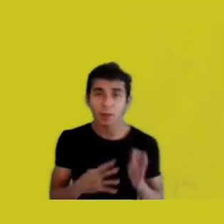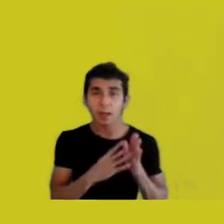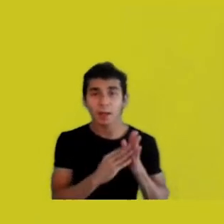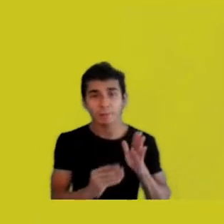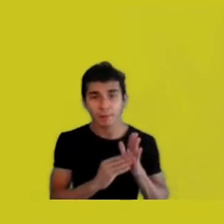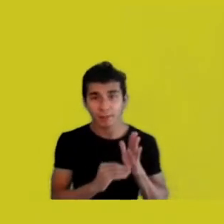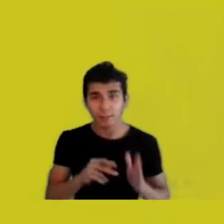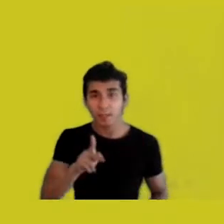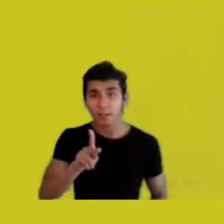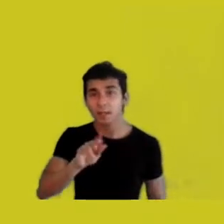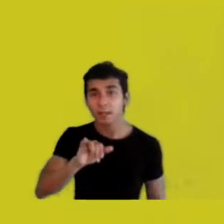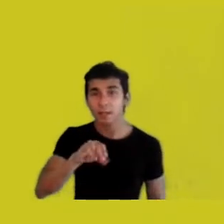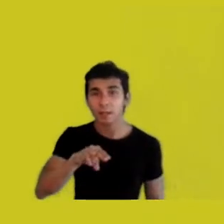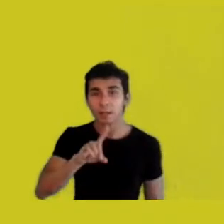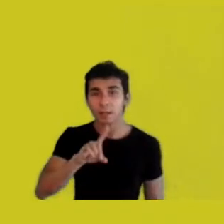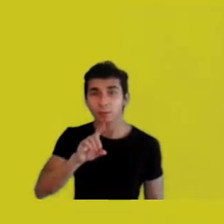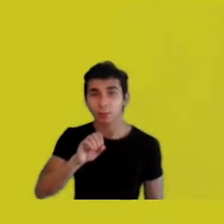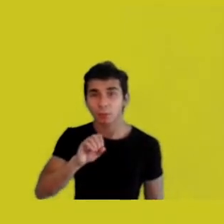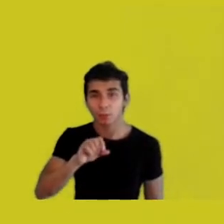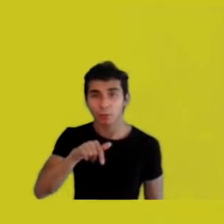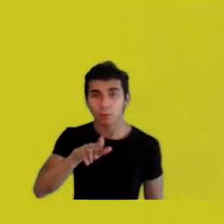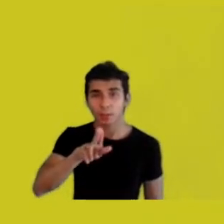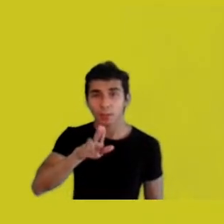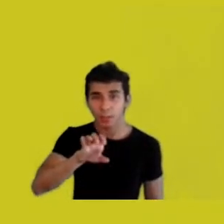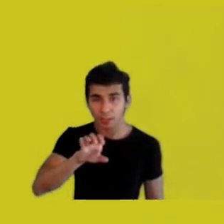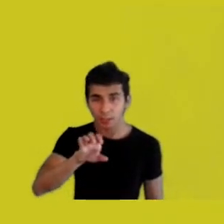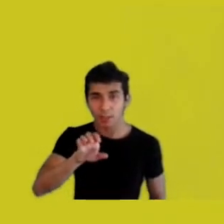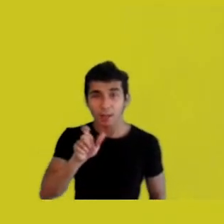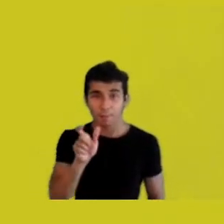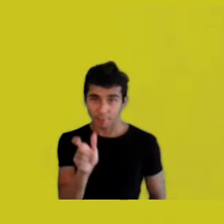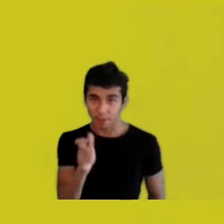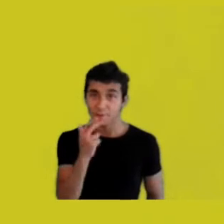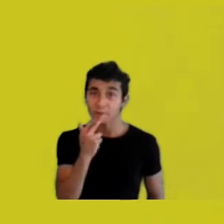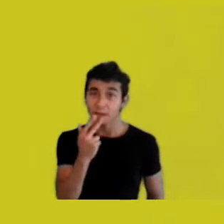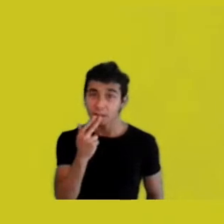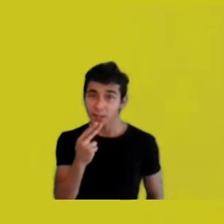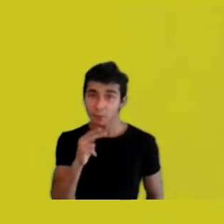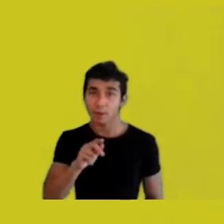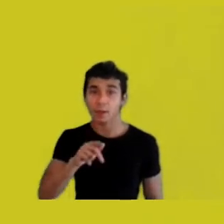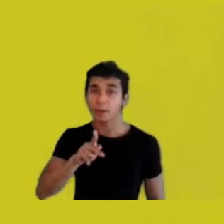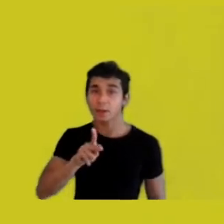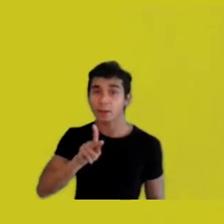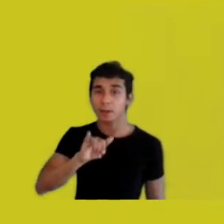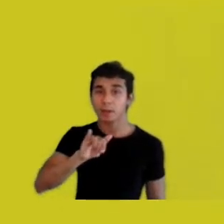which, in the Kikongo language, means